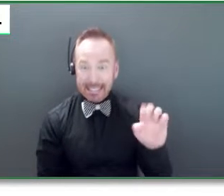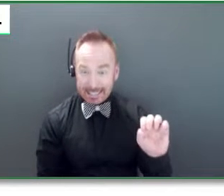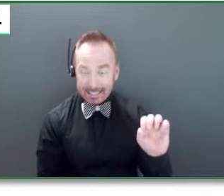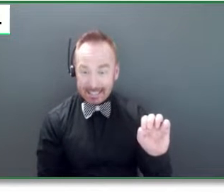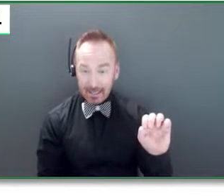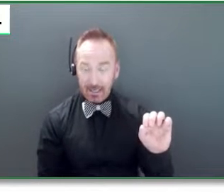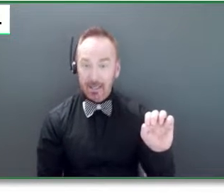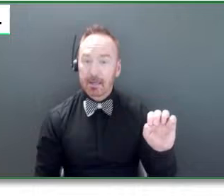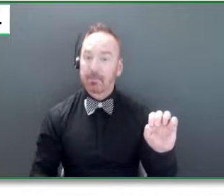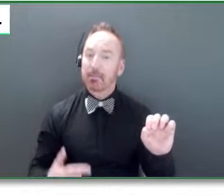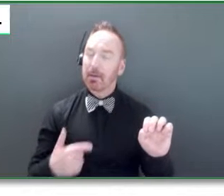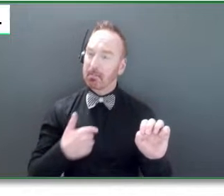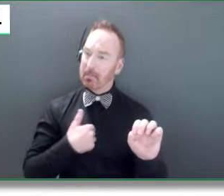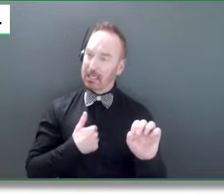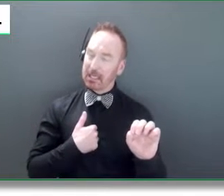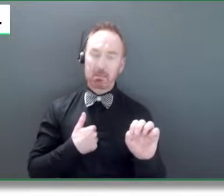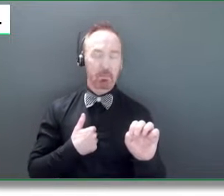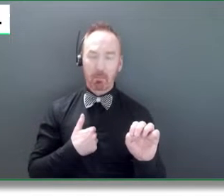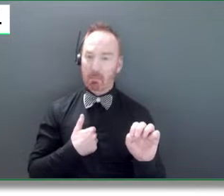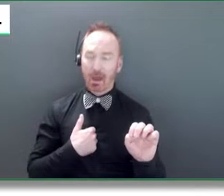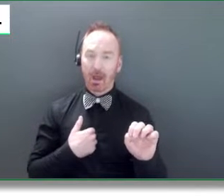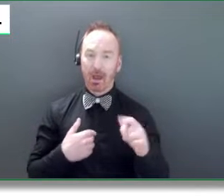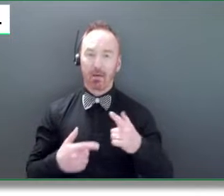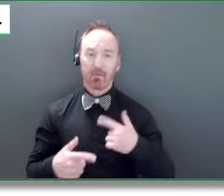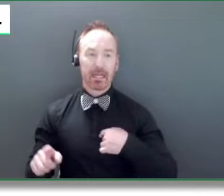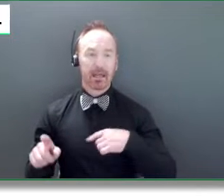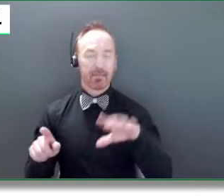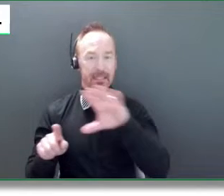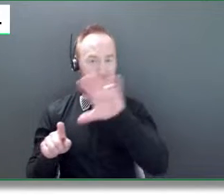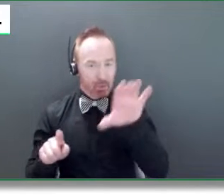it's clear that people are invested in these talks,